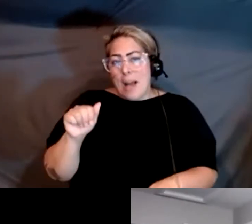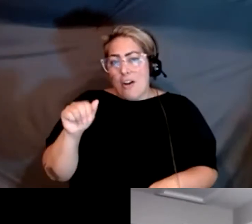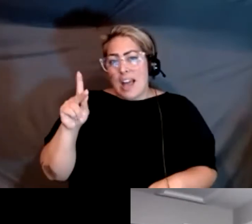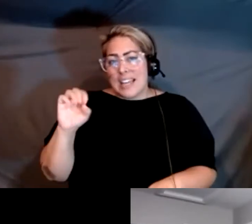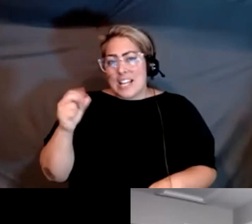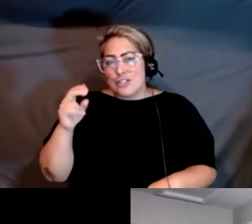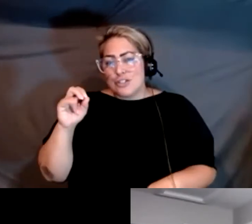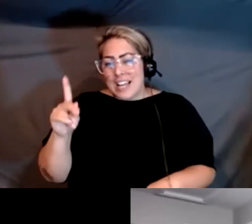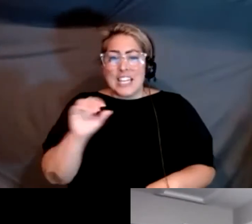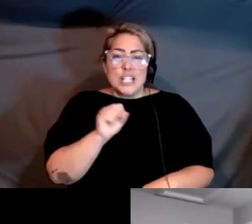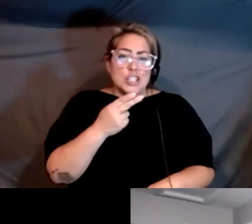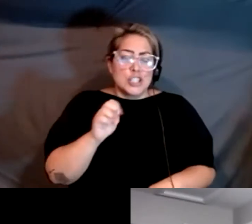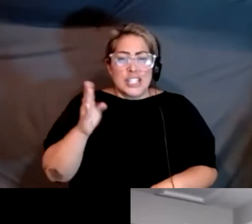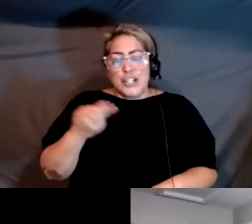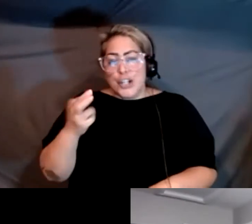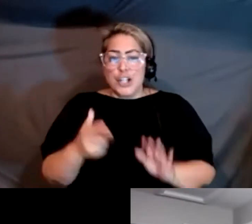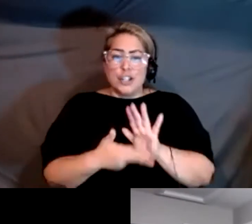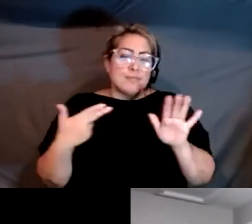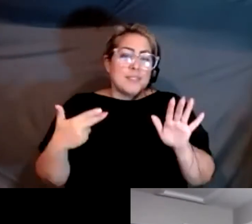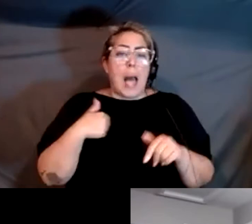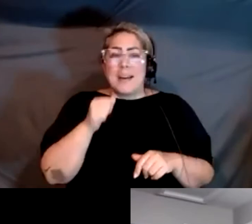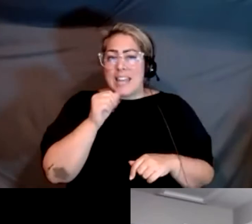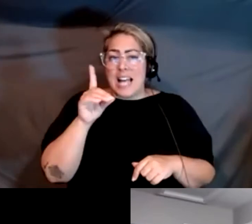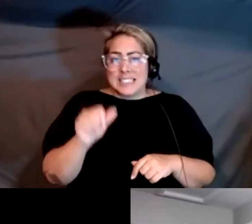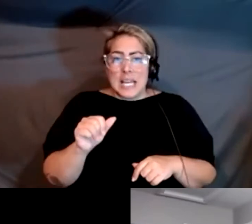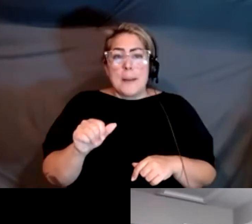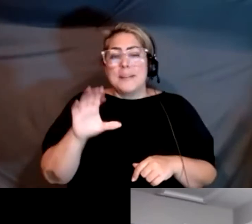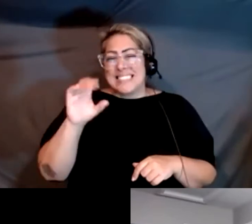Morgan Deene. A non-disabled cisgender white women